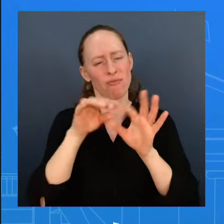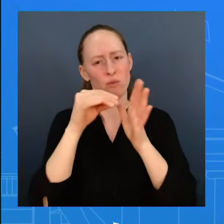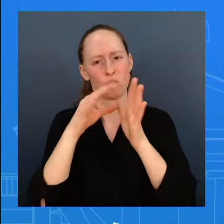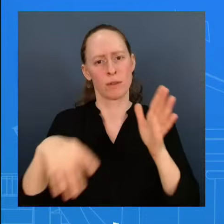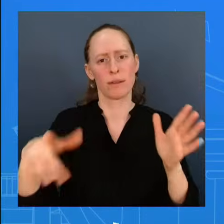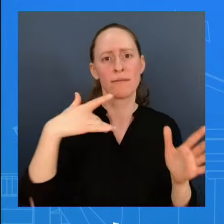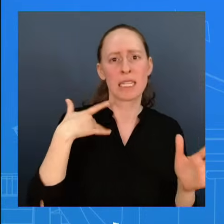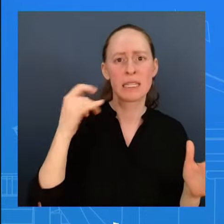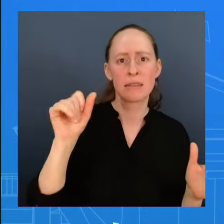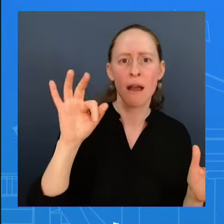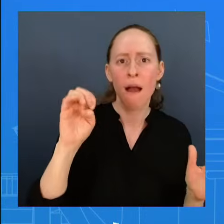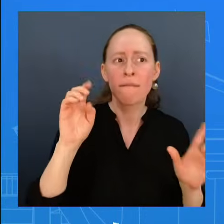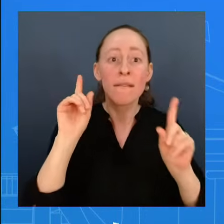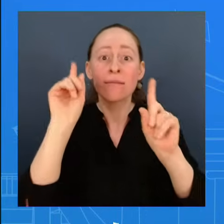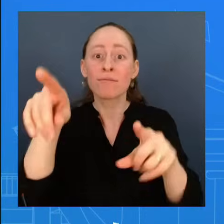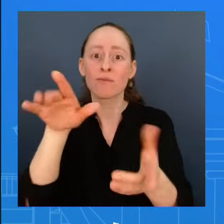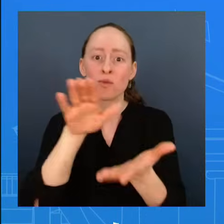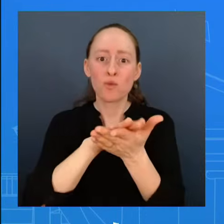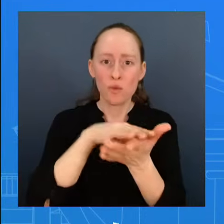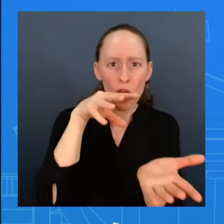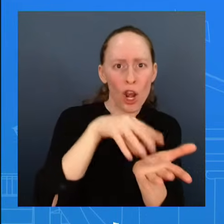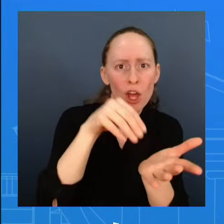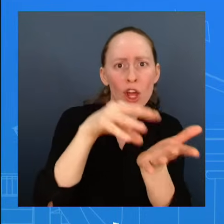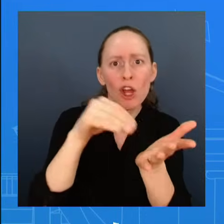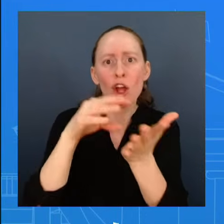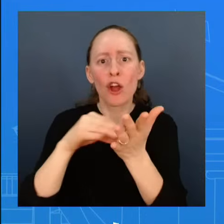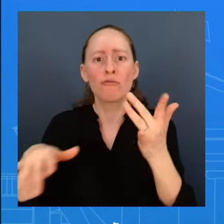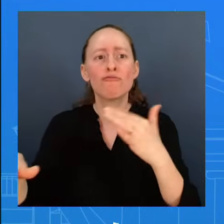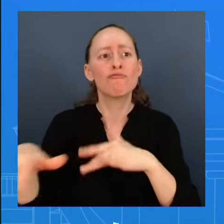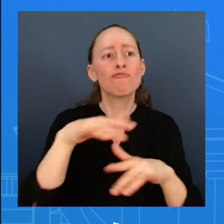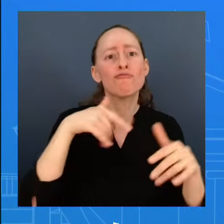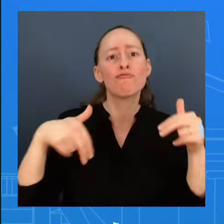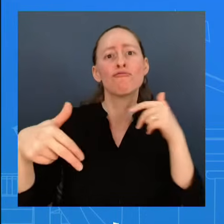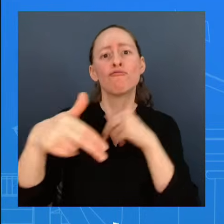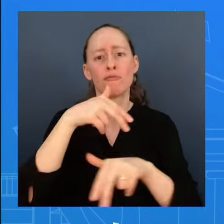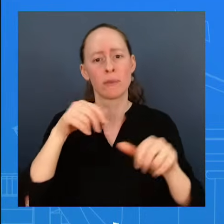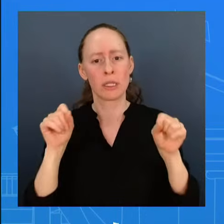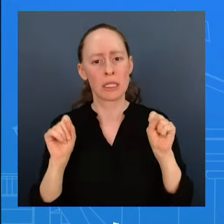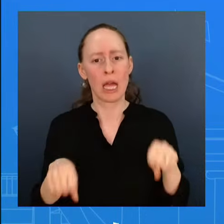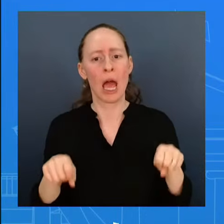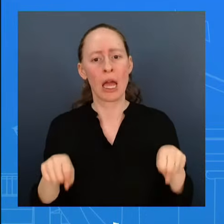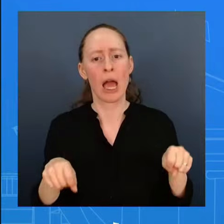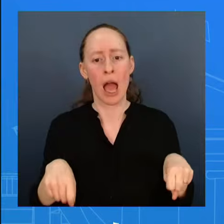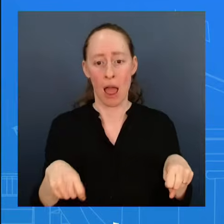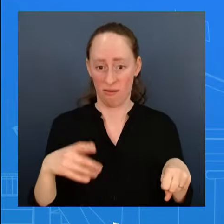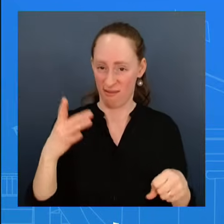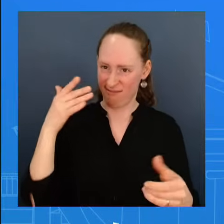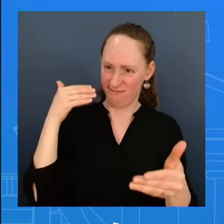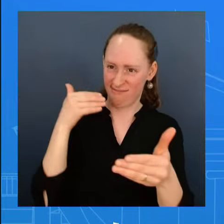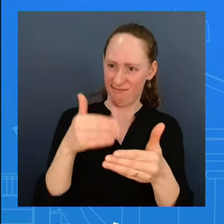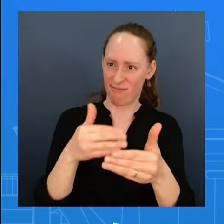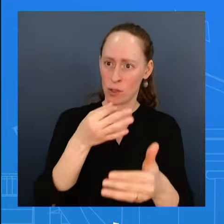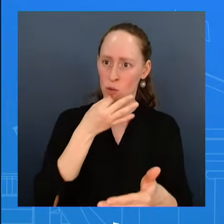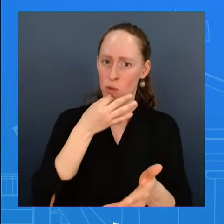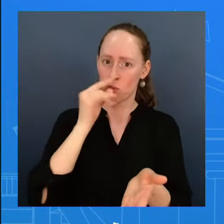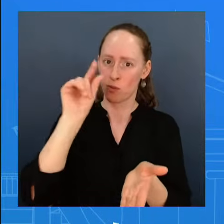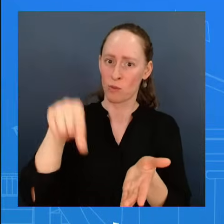They should be able to have -- and have their commencement and be able to have their families and loved ones show up for them on that important day.